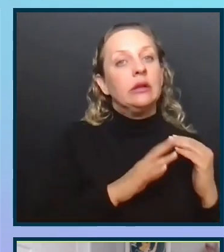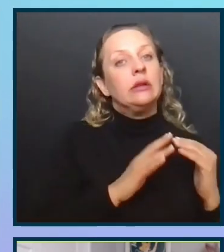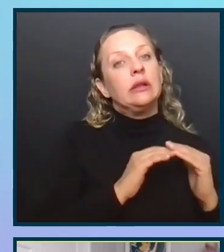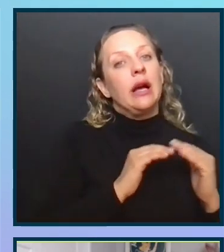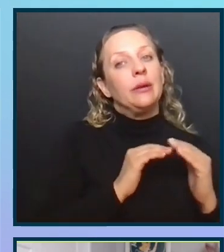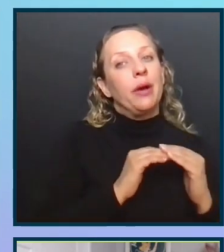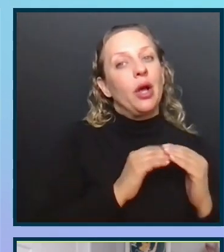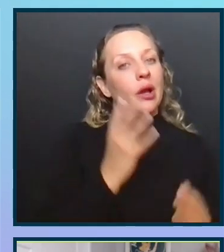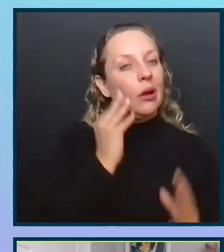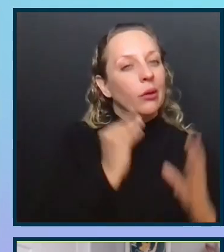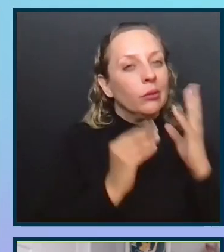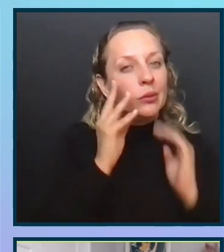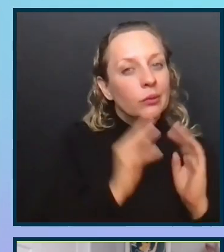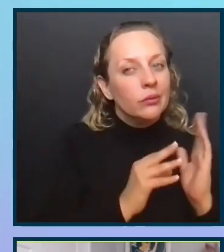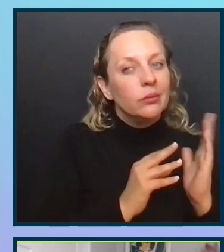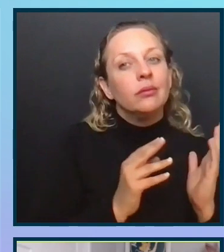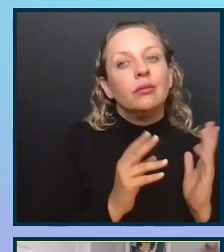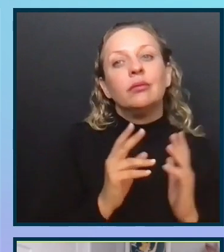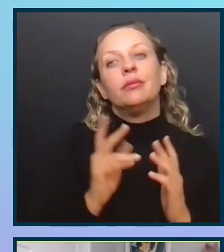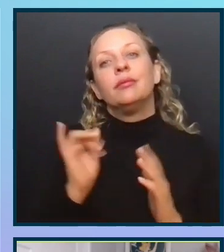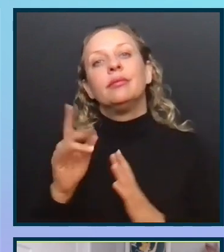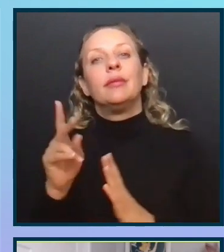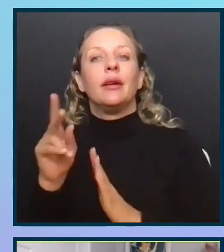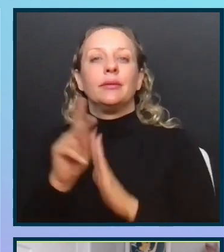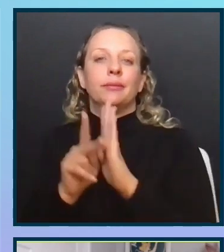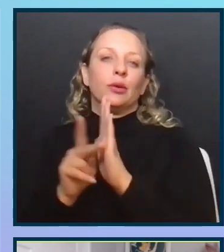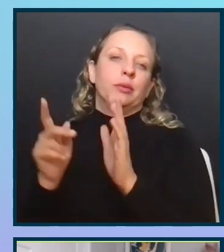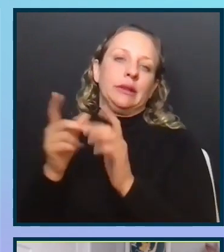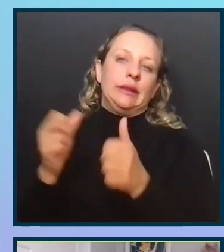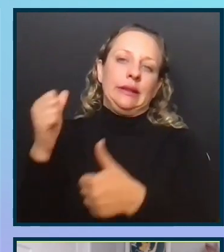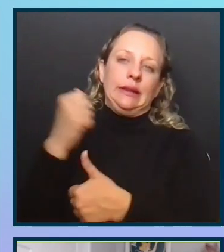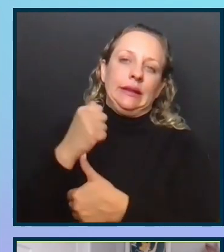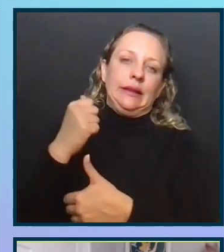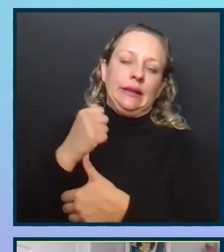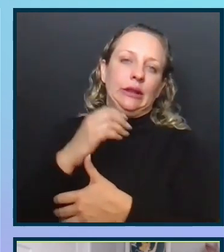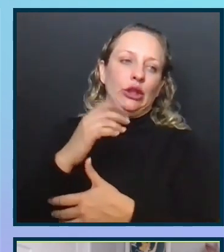a principle or senior designer may manage it more independently and work